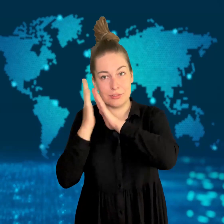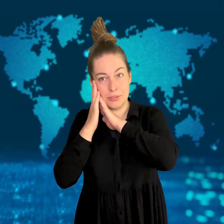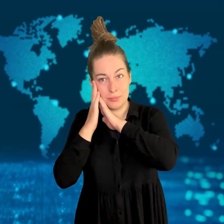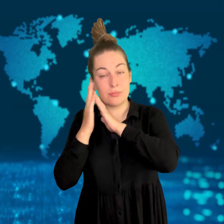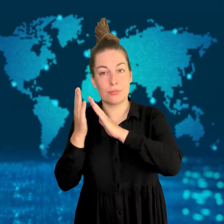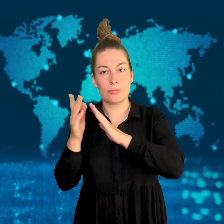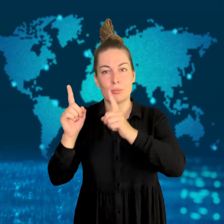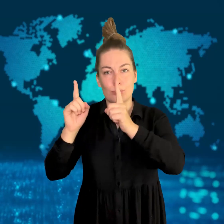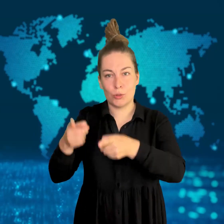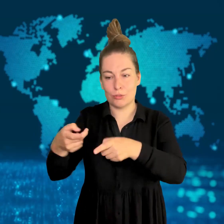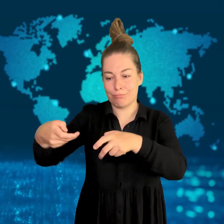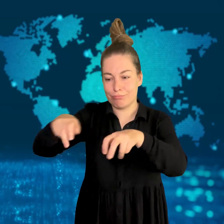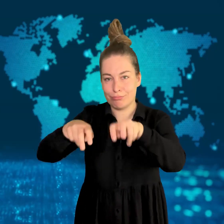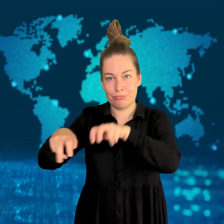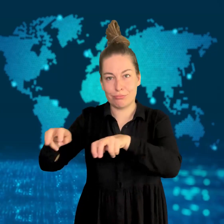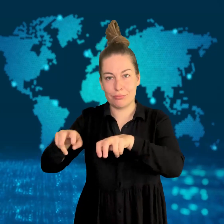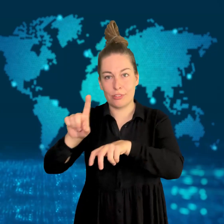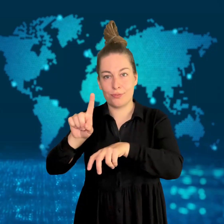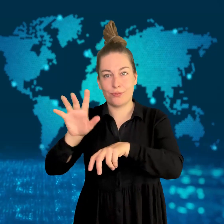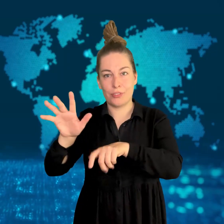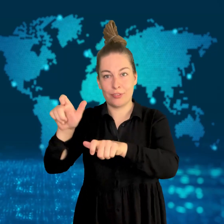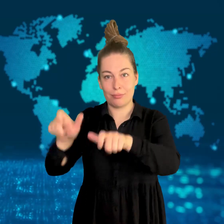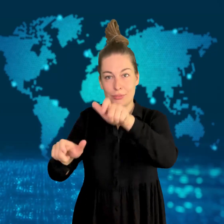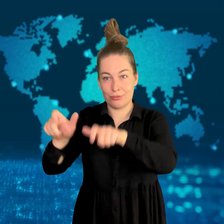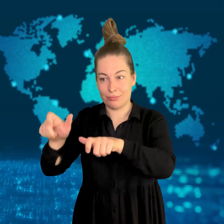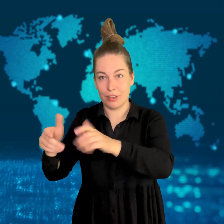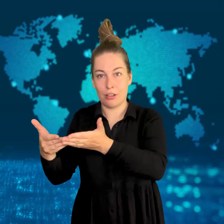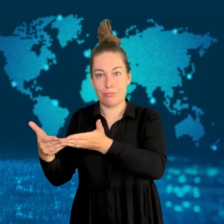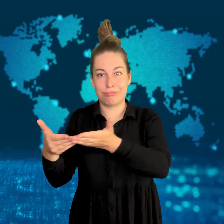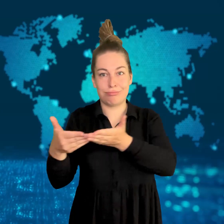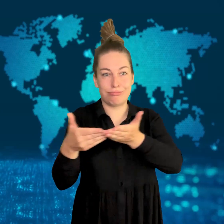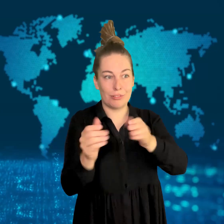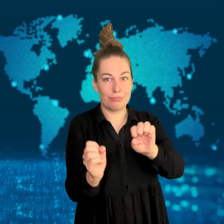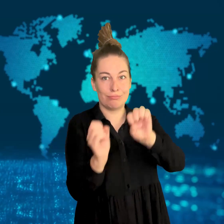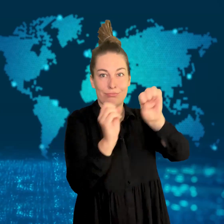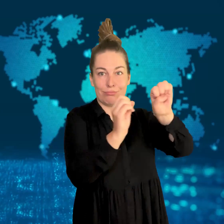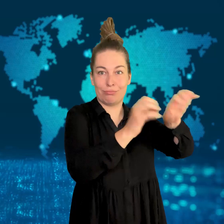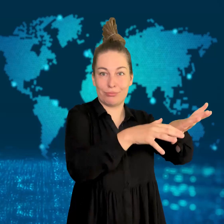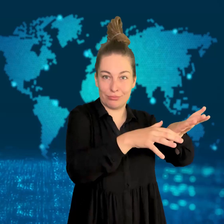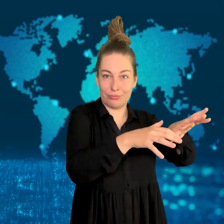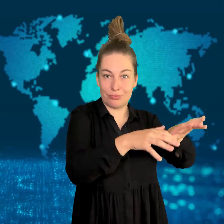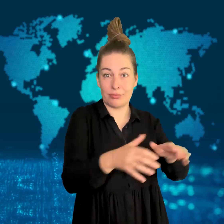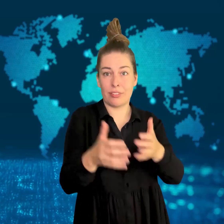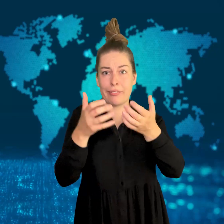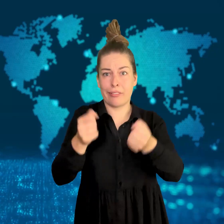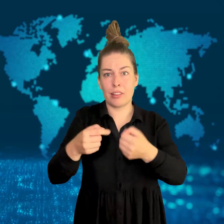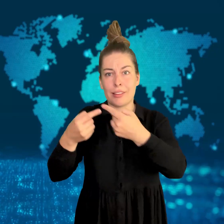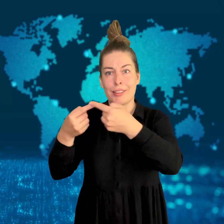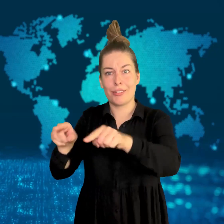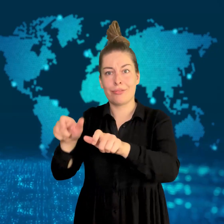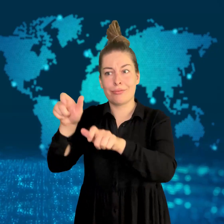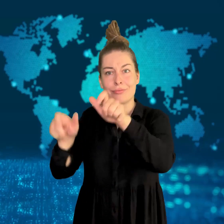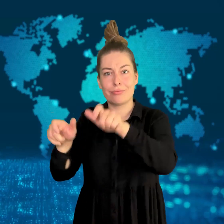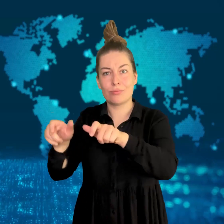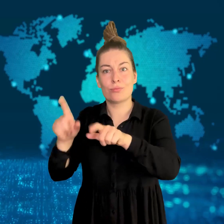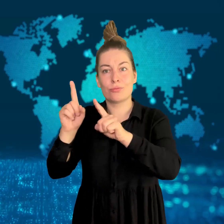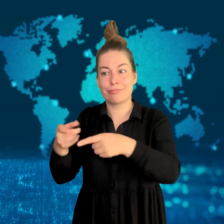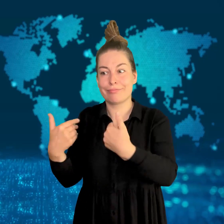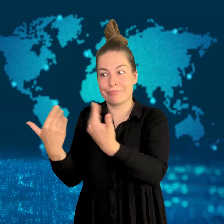Twenty others had their transfers canceled